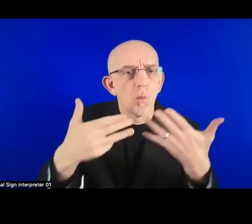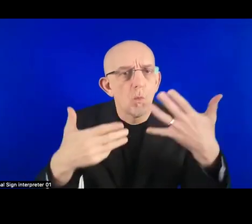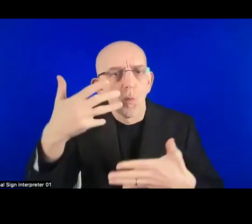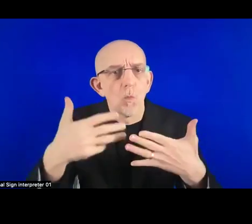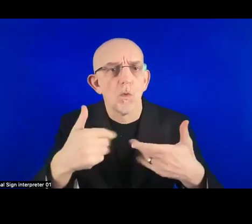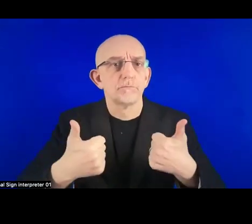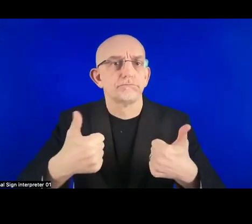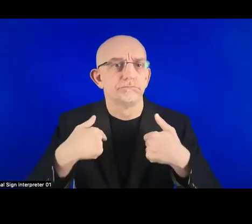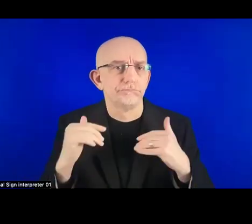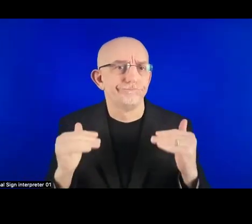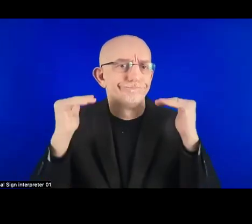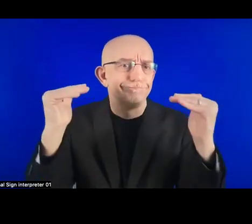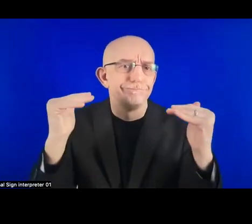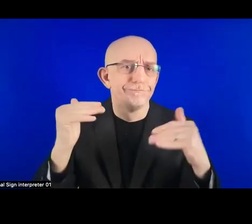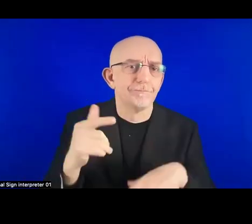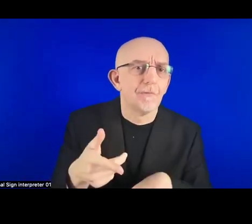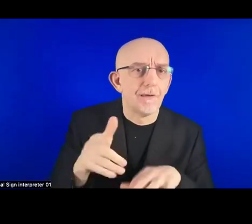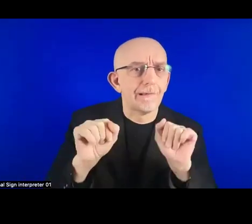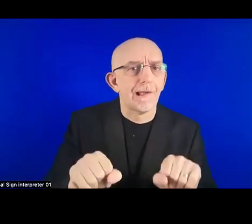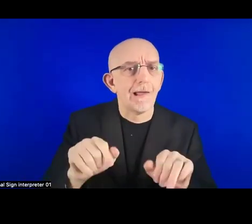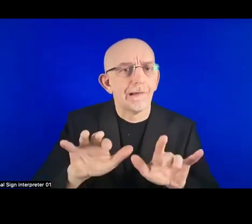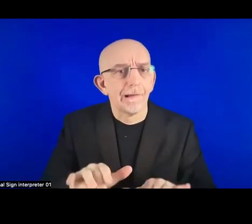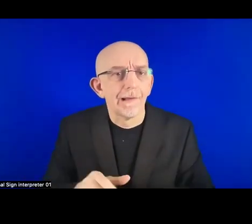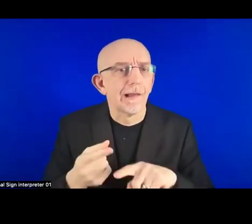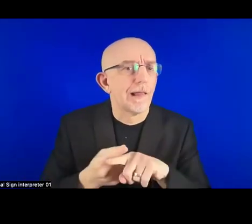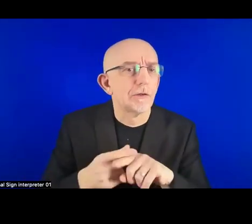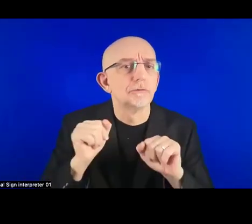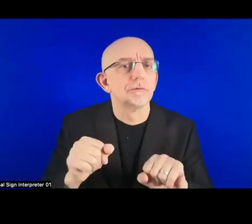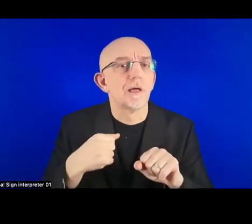programme of study through English at an English speaking university or an